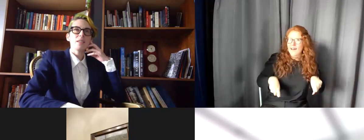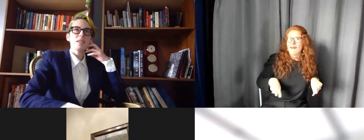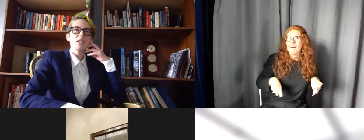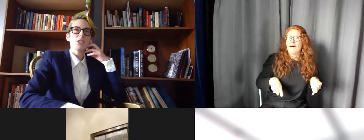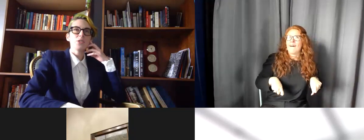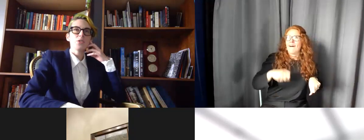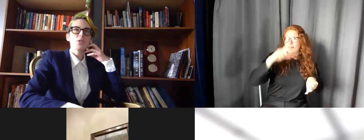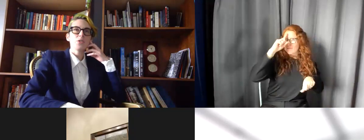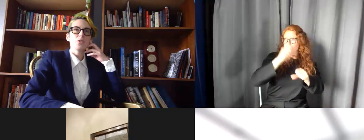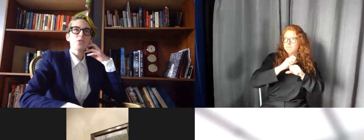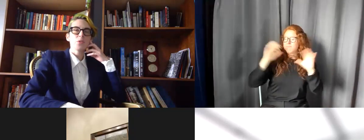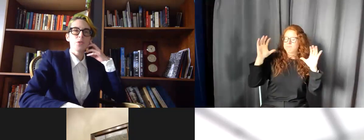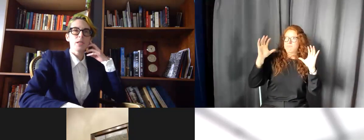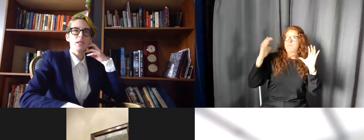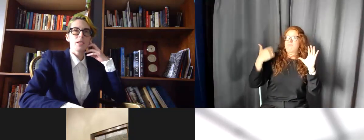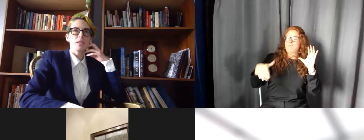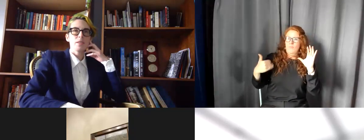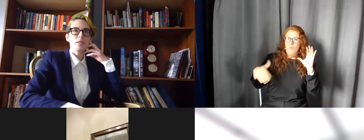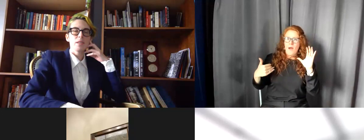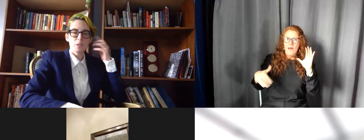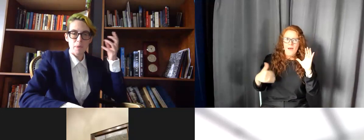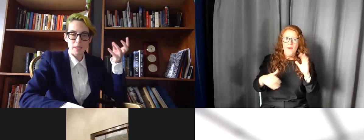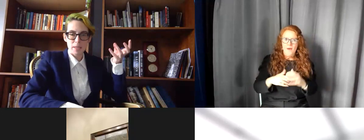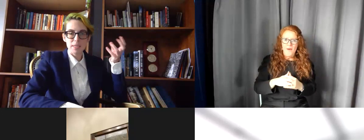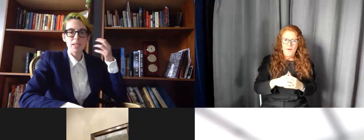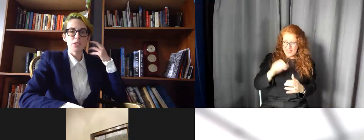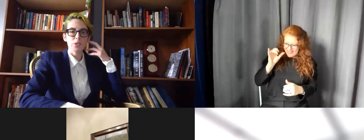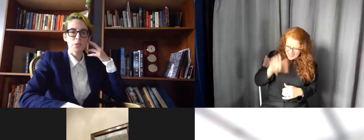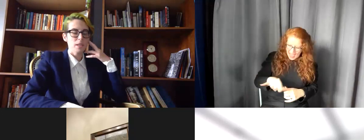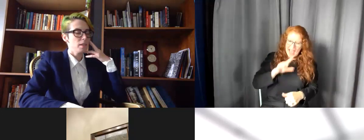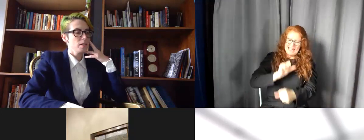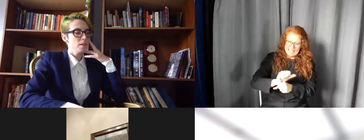Farrah Garland: is truly independence. That is truly.